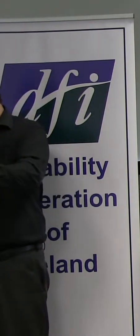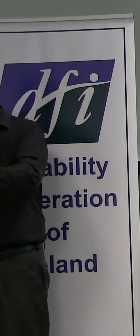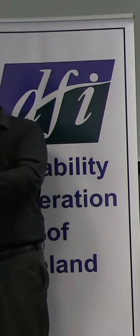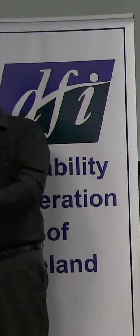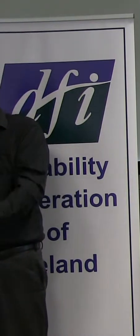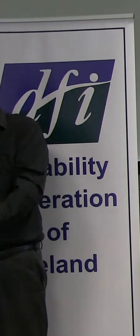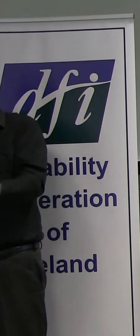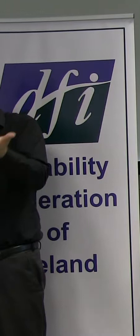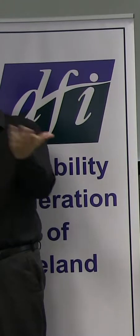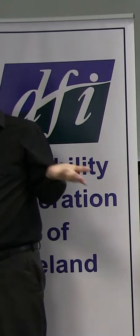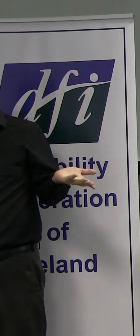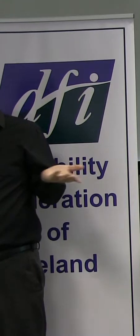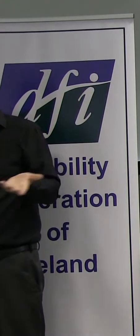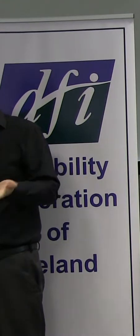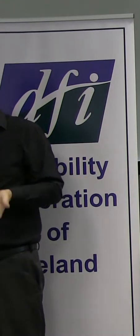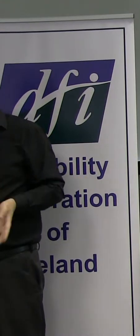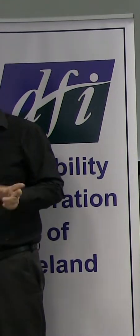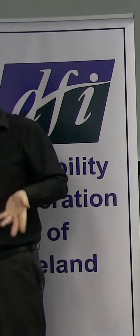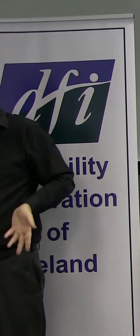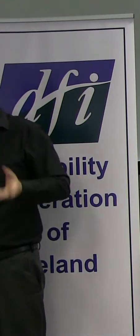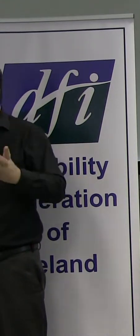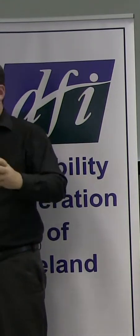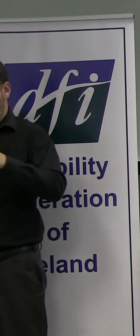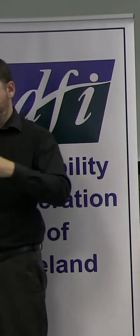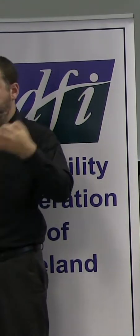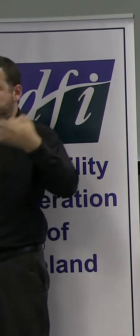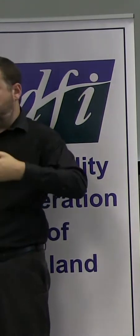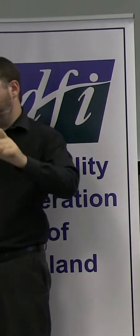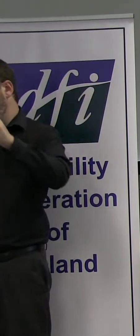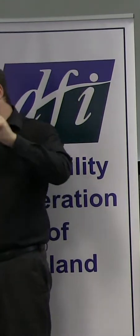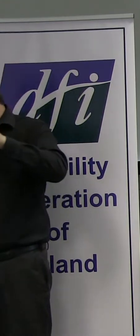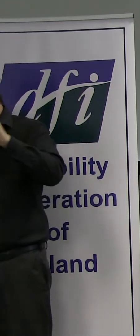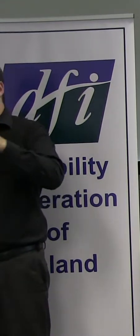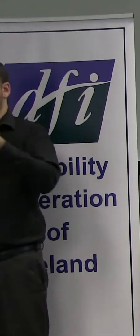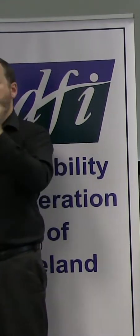involved in that political dialogue on that I just hate for change and that's